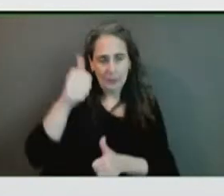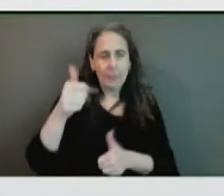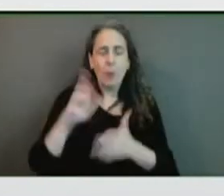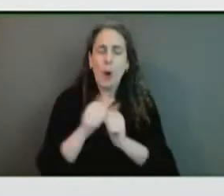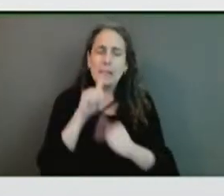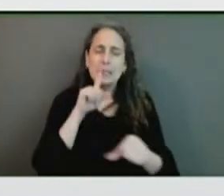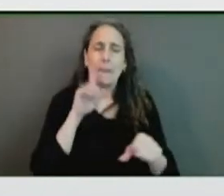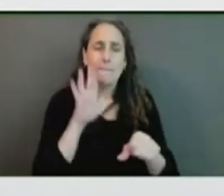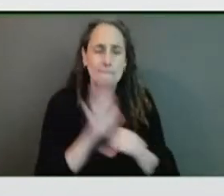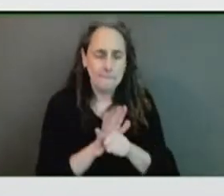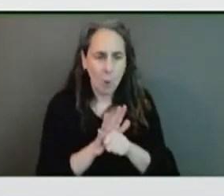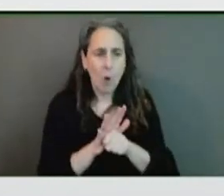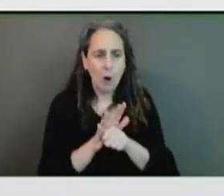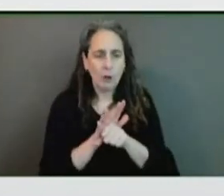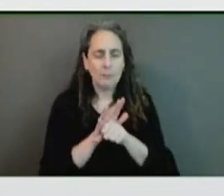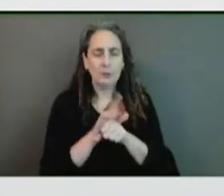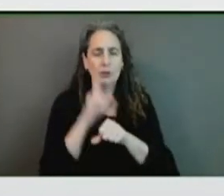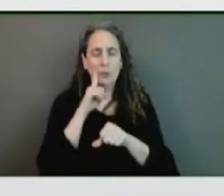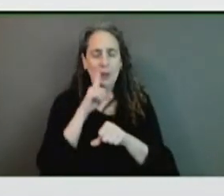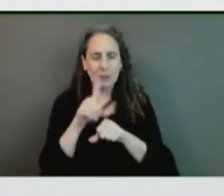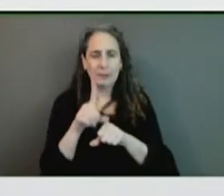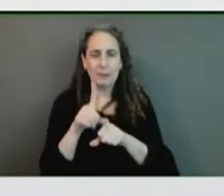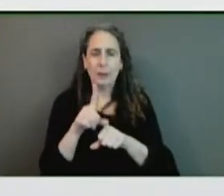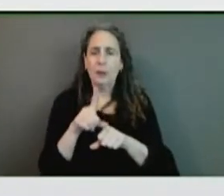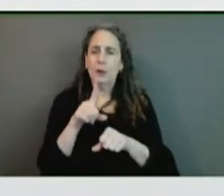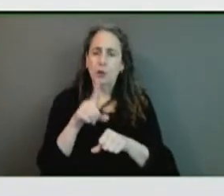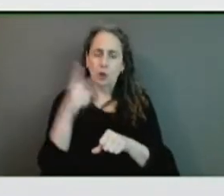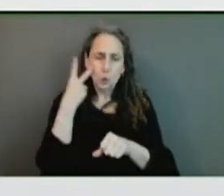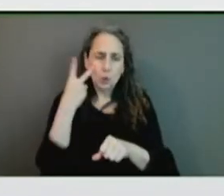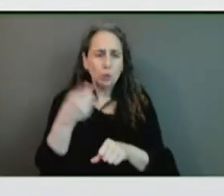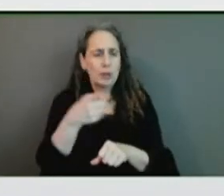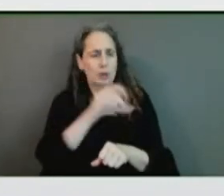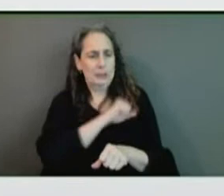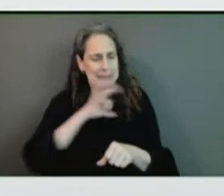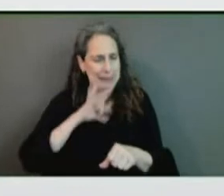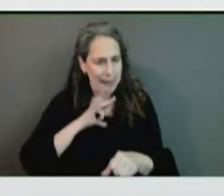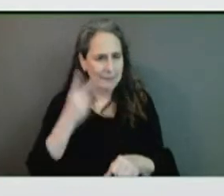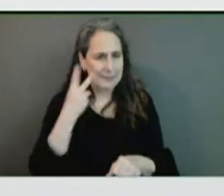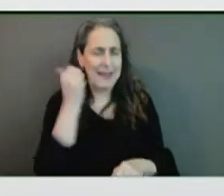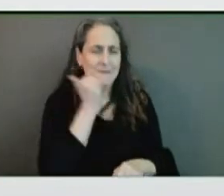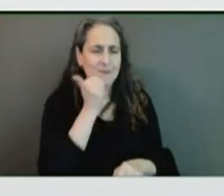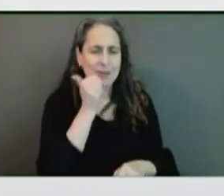important to make this commitment to in person learning you and Your staff see what's